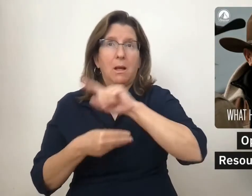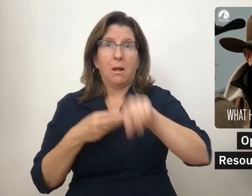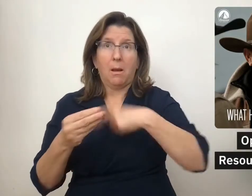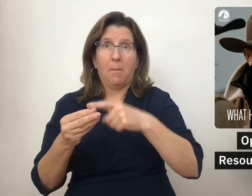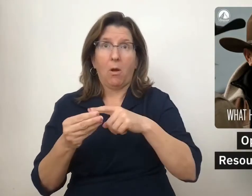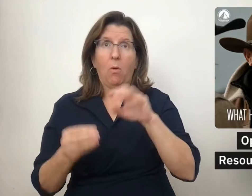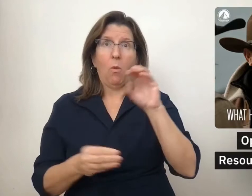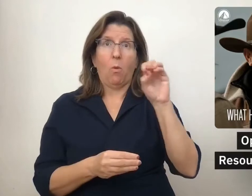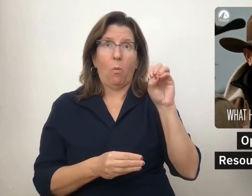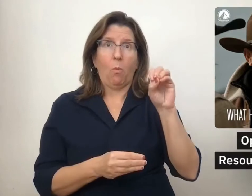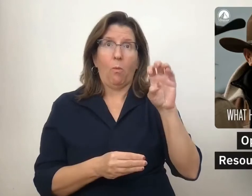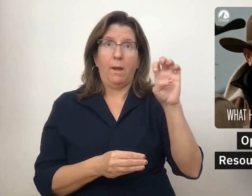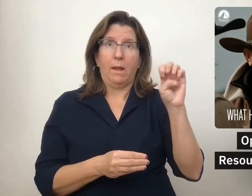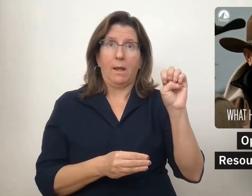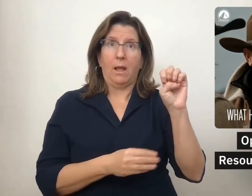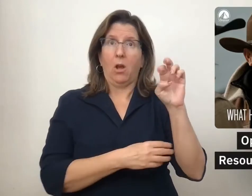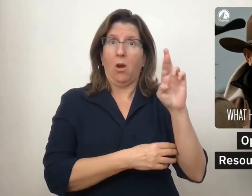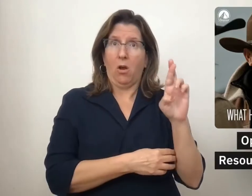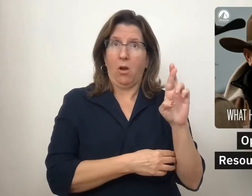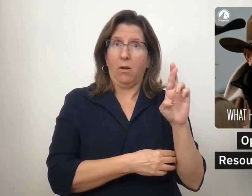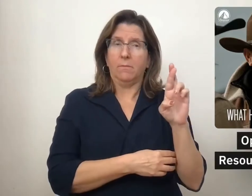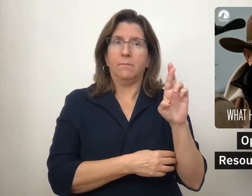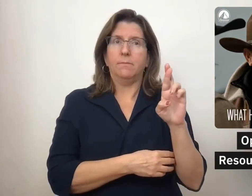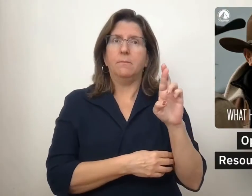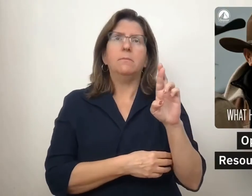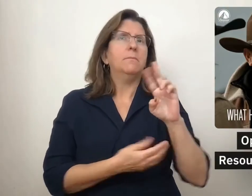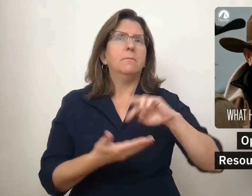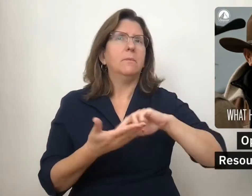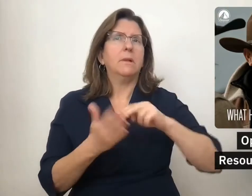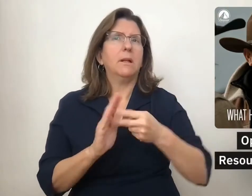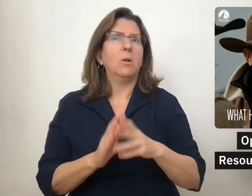I want to touch on OER which stands for